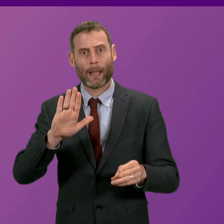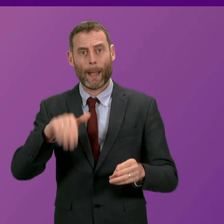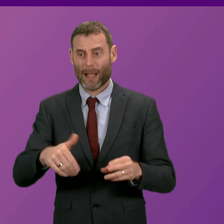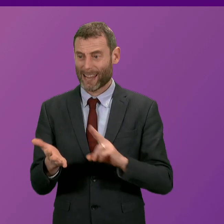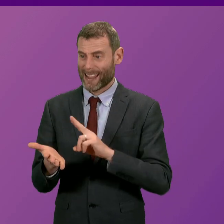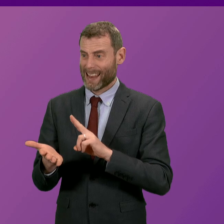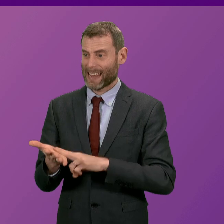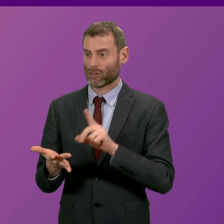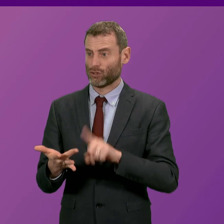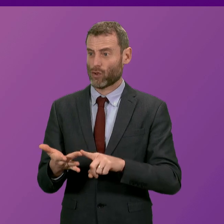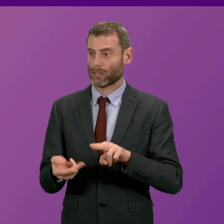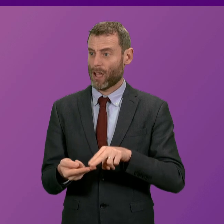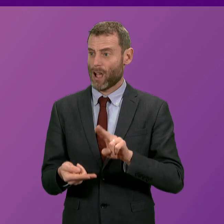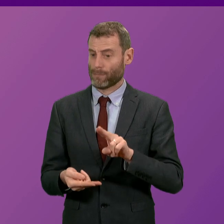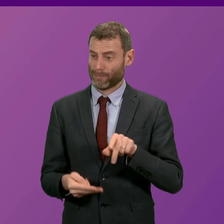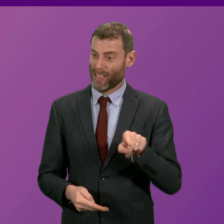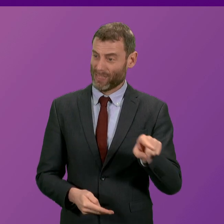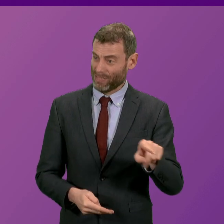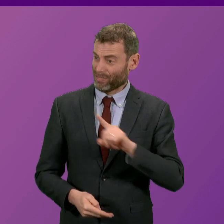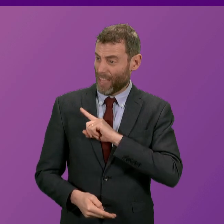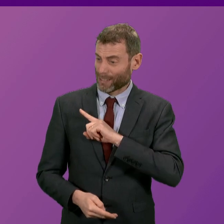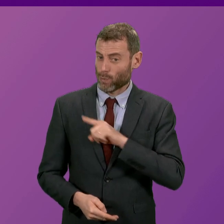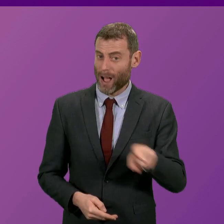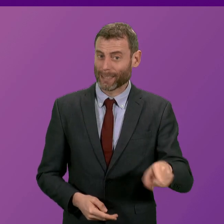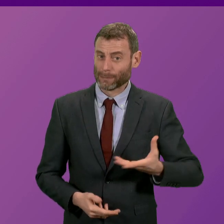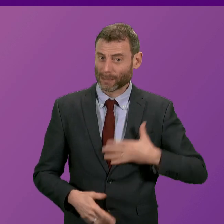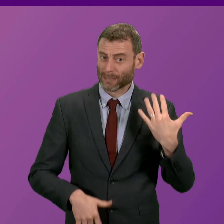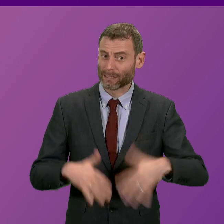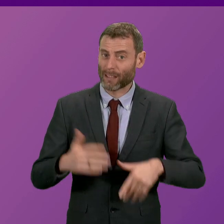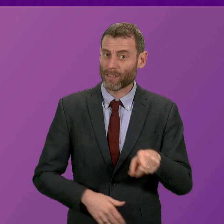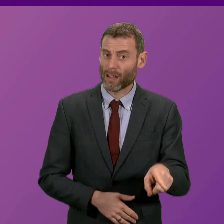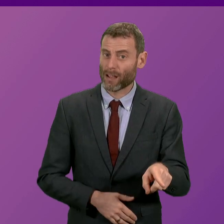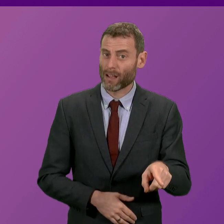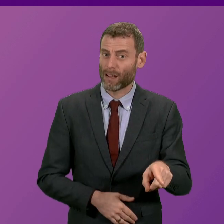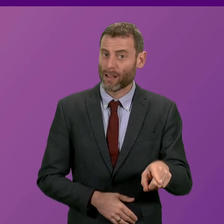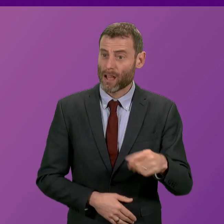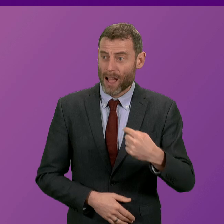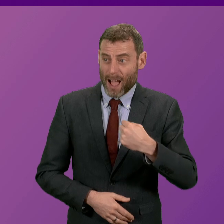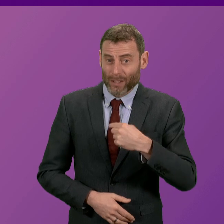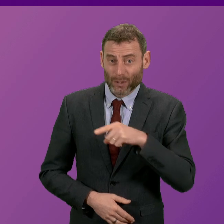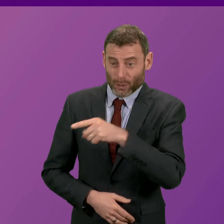of the changes to employer national insurance contributions. He need only look at his UK